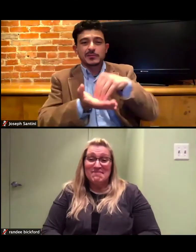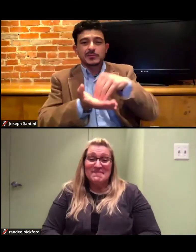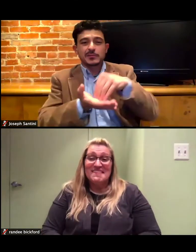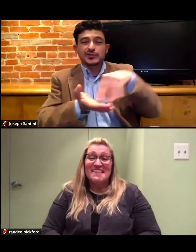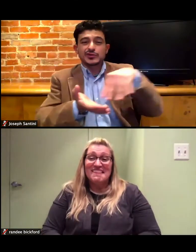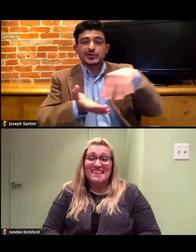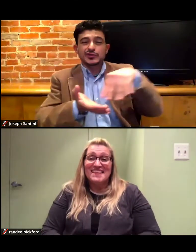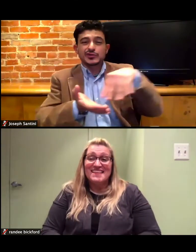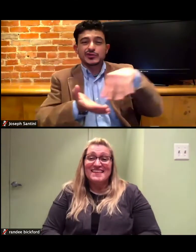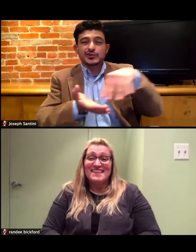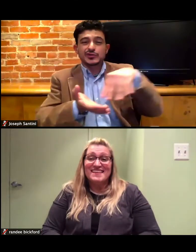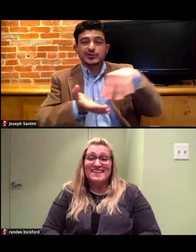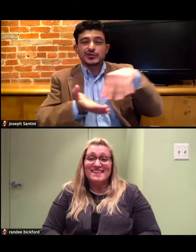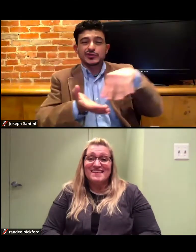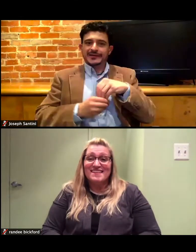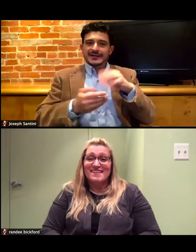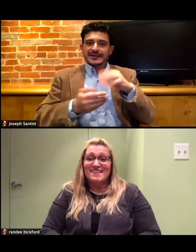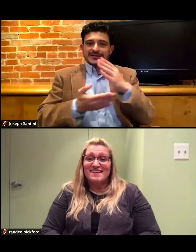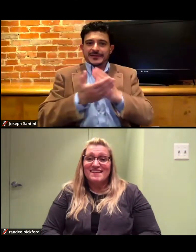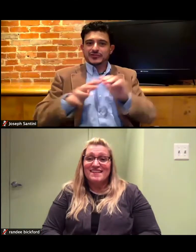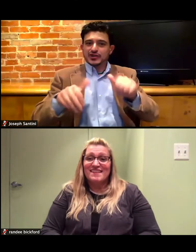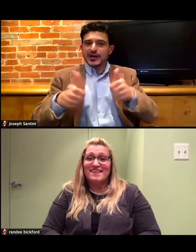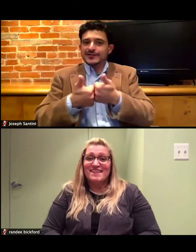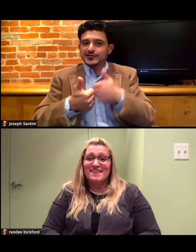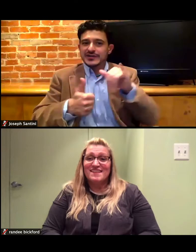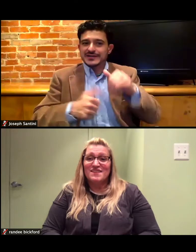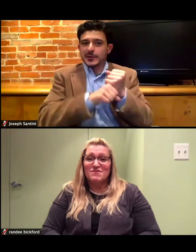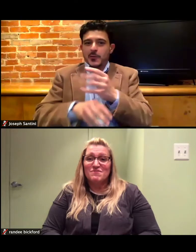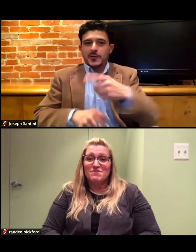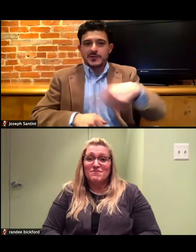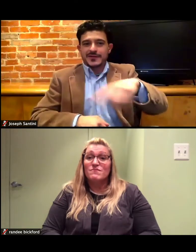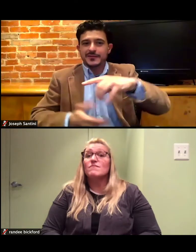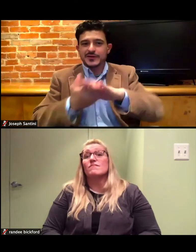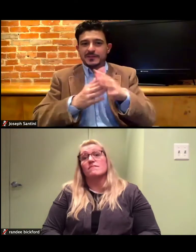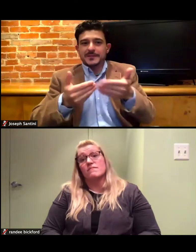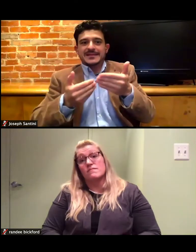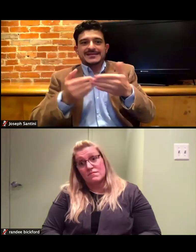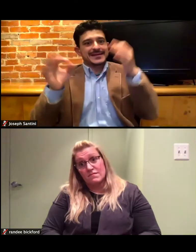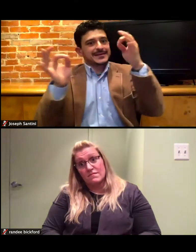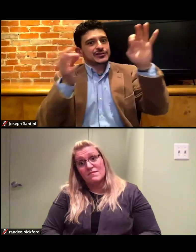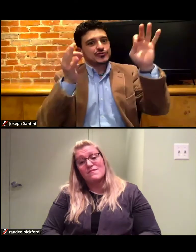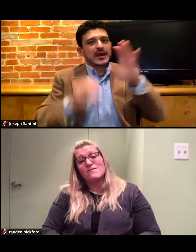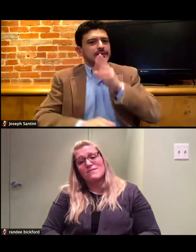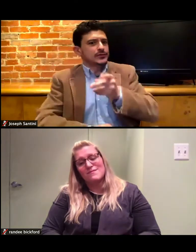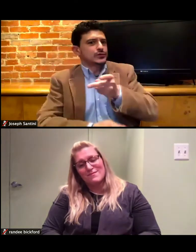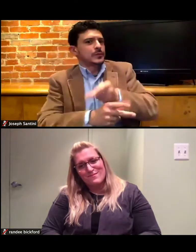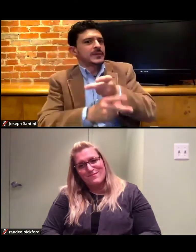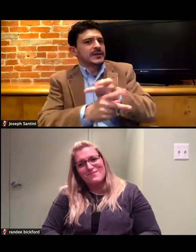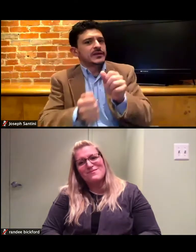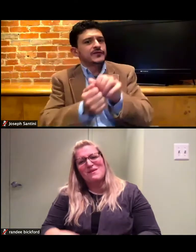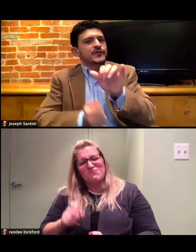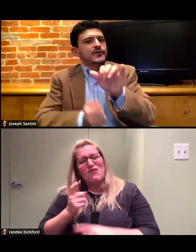But one thing I do want to warn you about is that some students face challenges